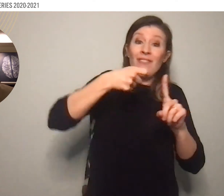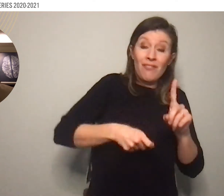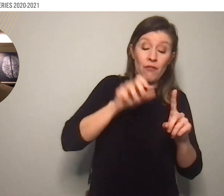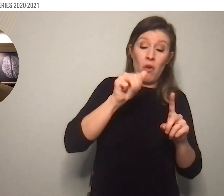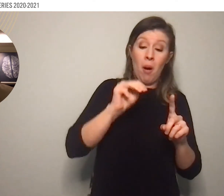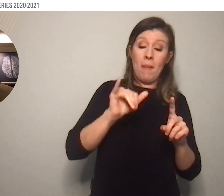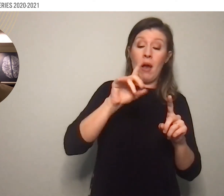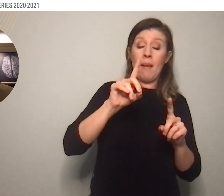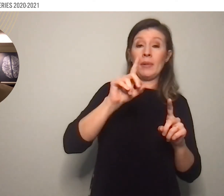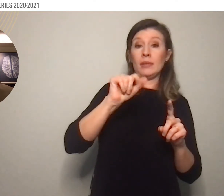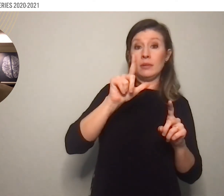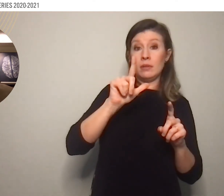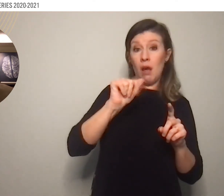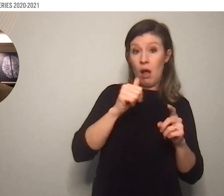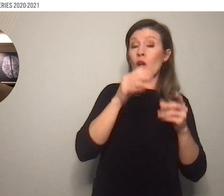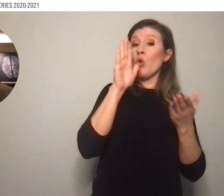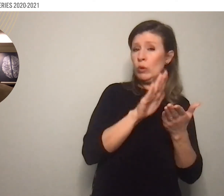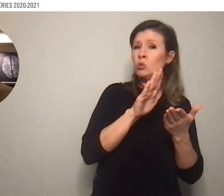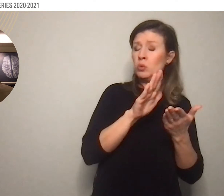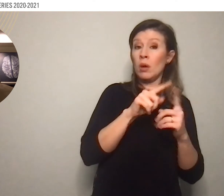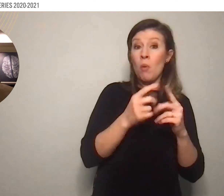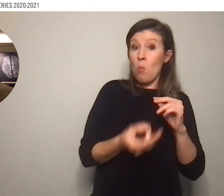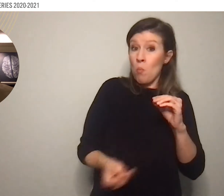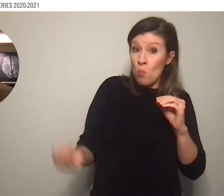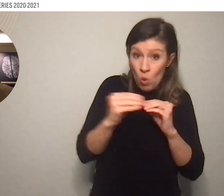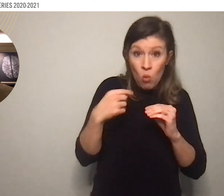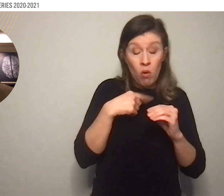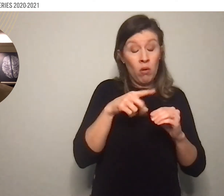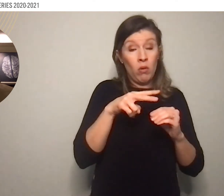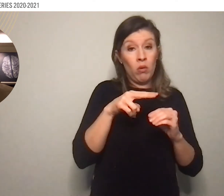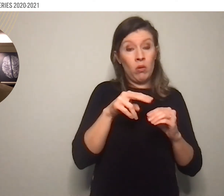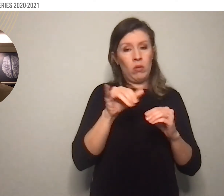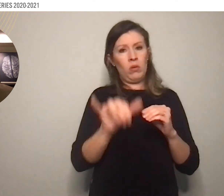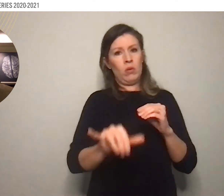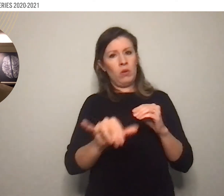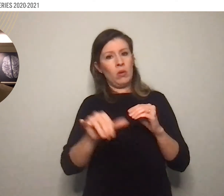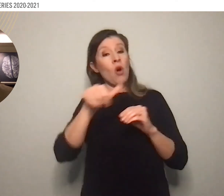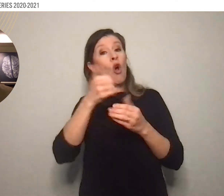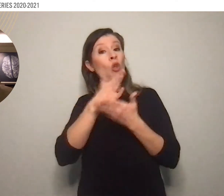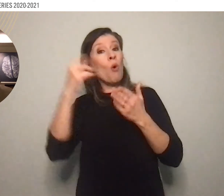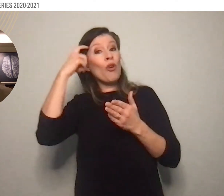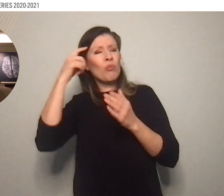was that the parts of the brain that were very topologically distant, from the amygdala, meaning